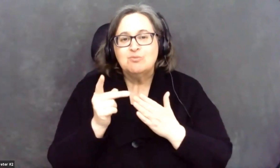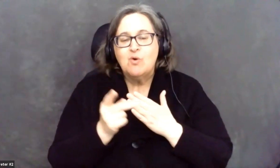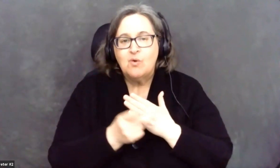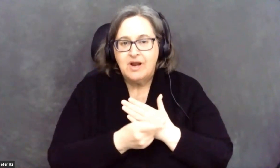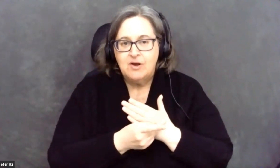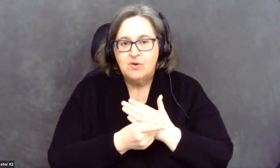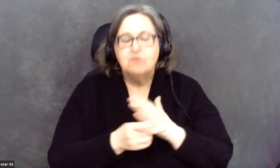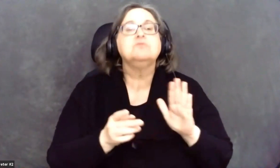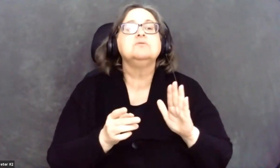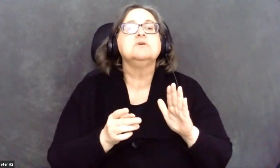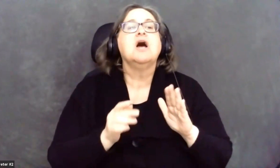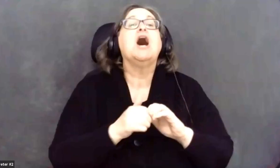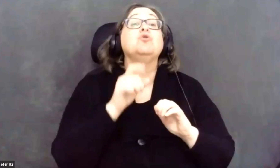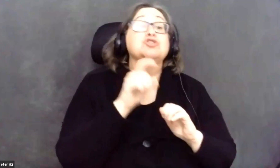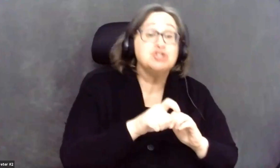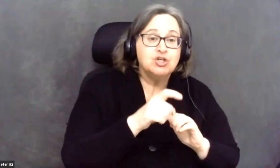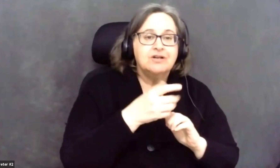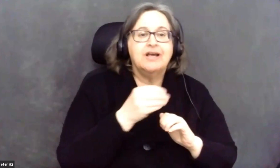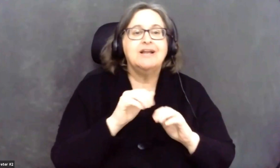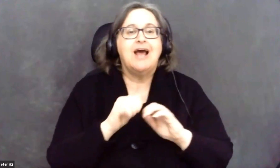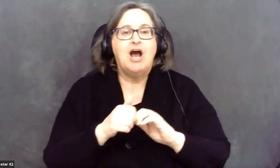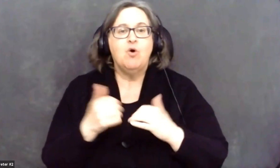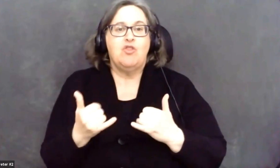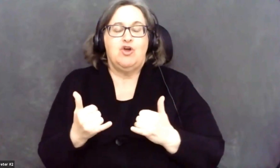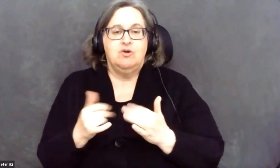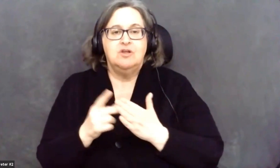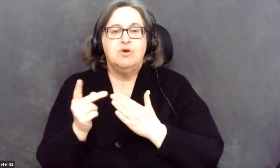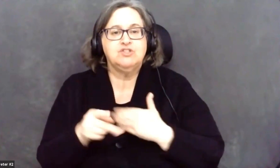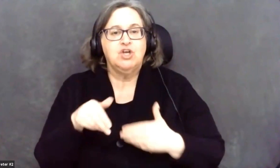How should and how are programs addressing health